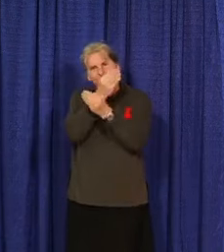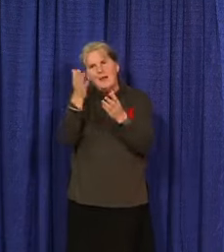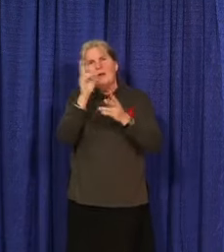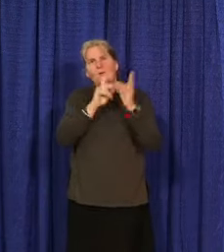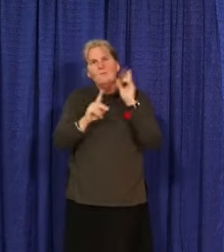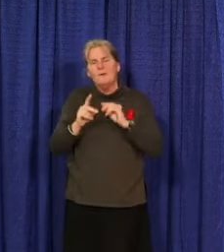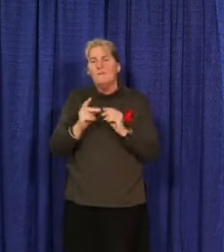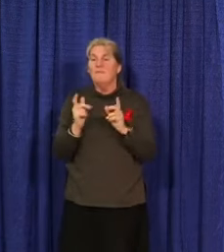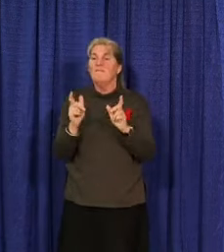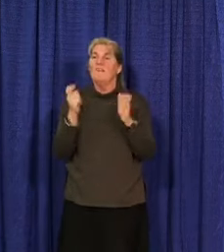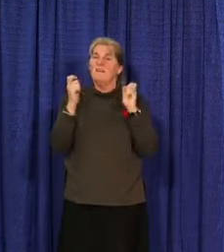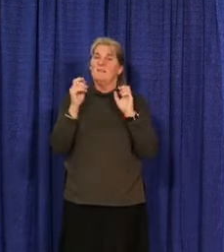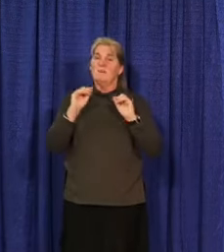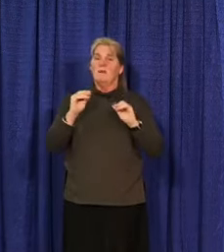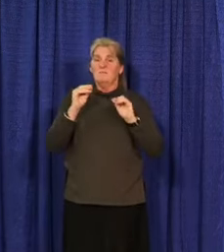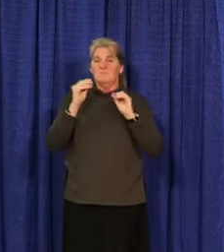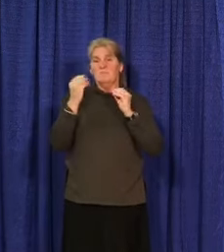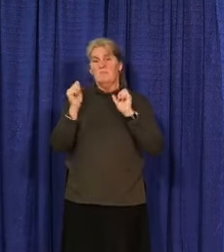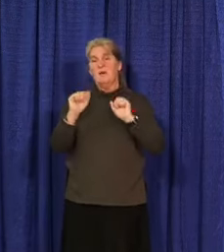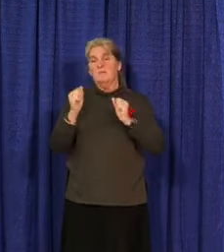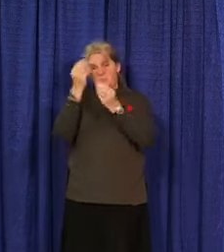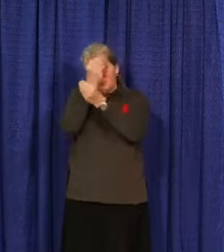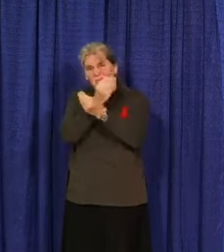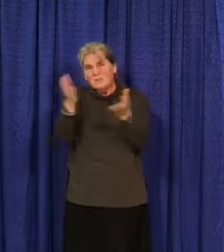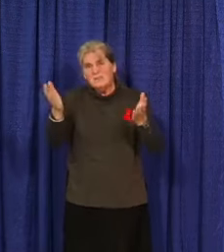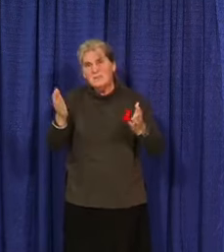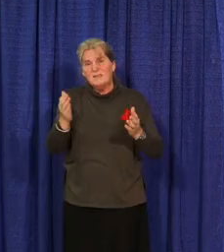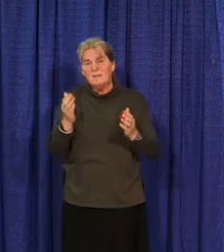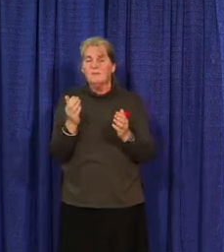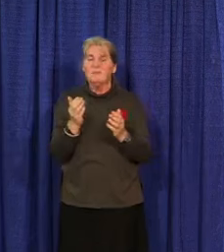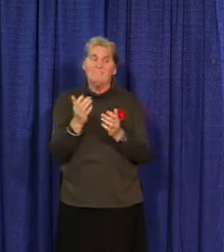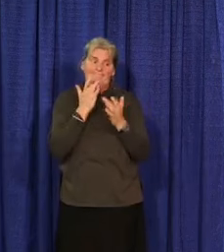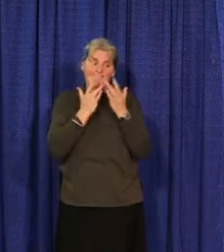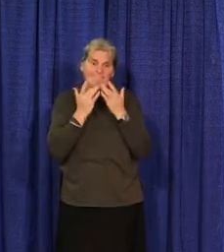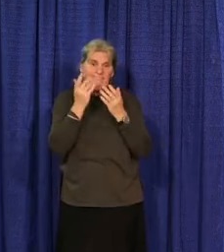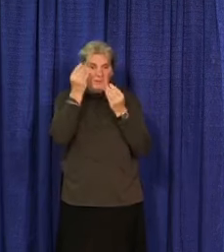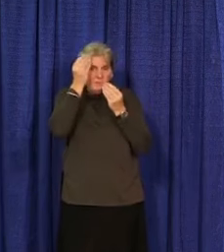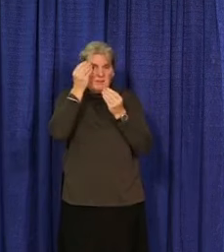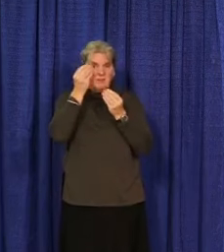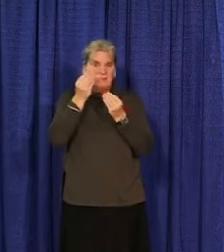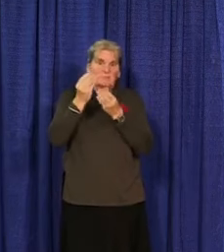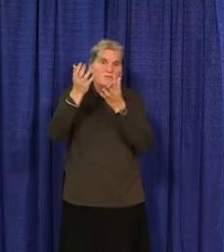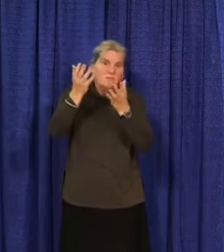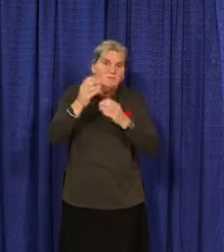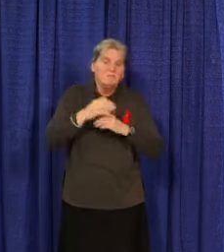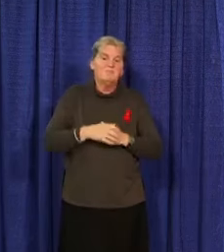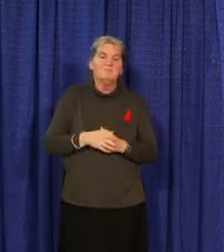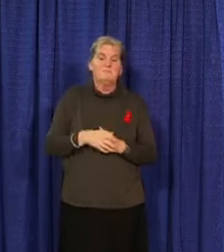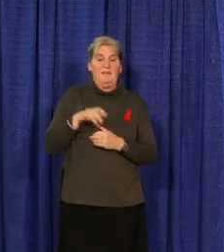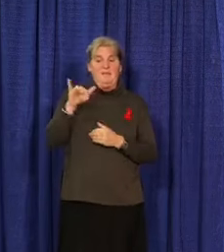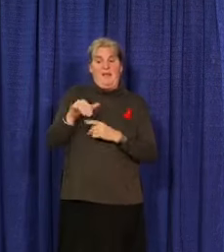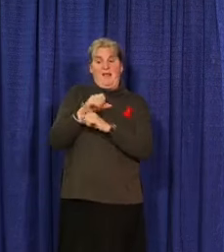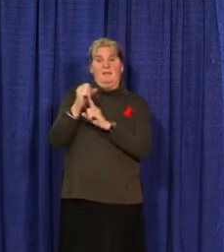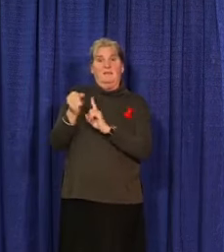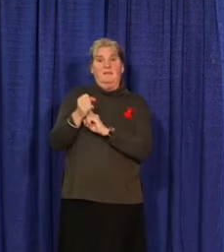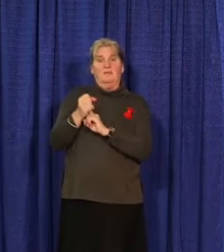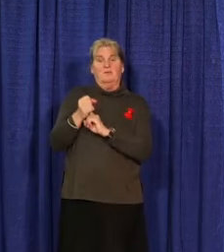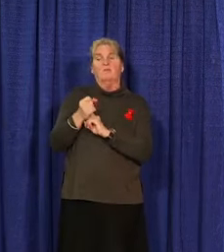exposure as quickly as possible, we have to act with limited information. In this case, we had to give